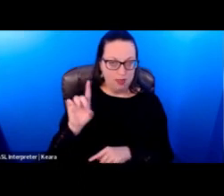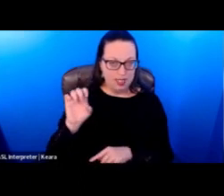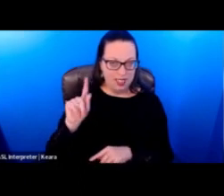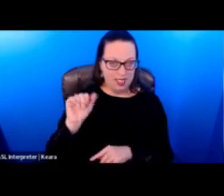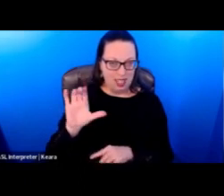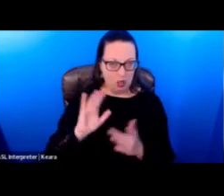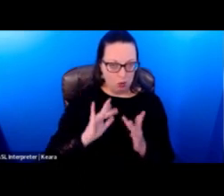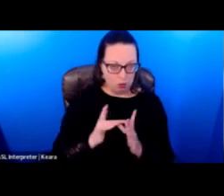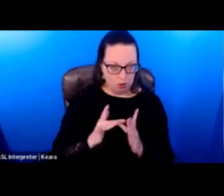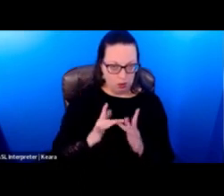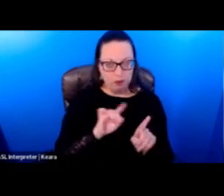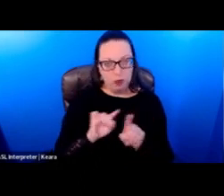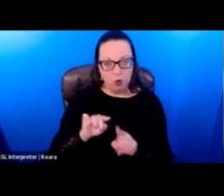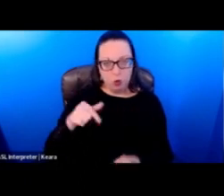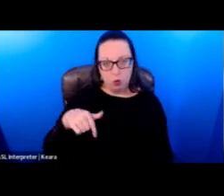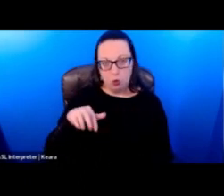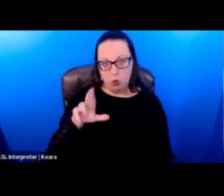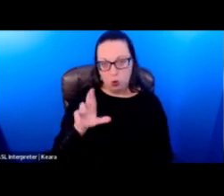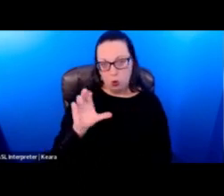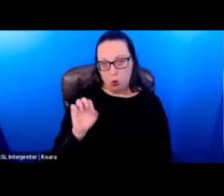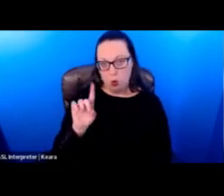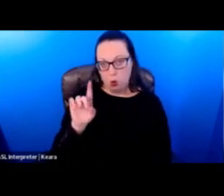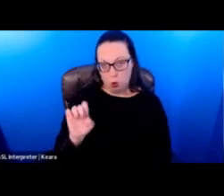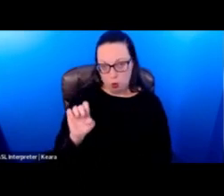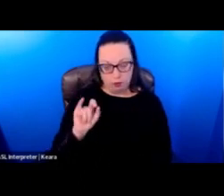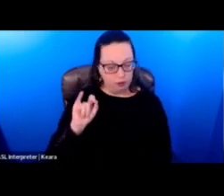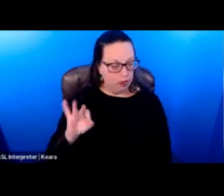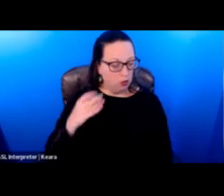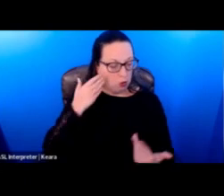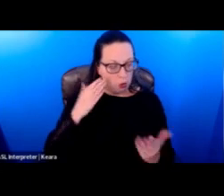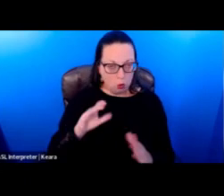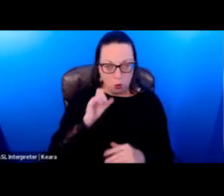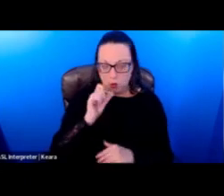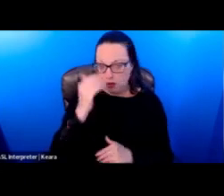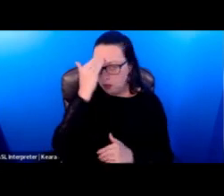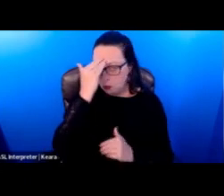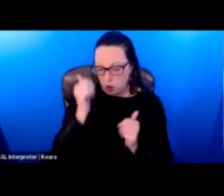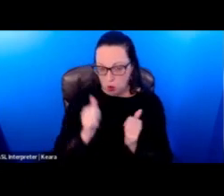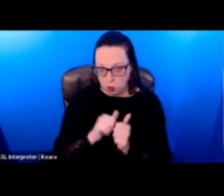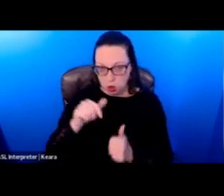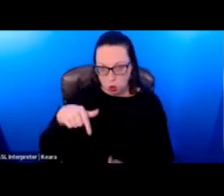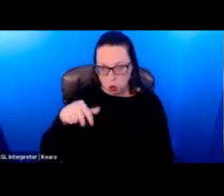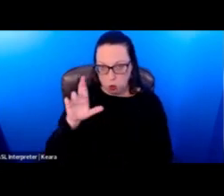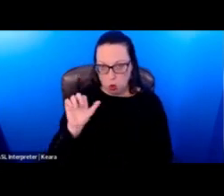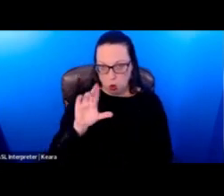this QR code. If you're unfamiliar with QR codes, or if they're new to you, there are these small black and white